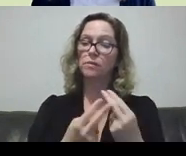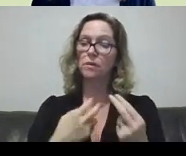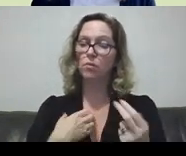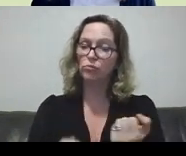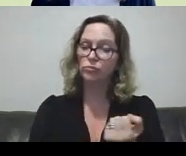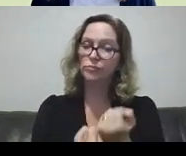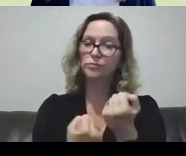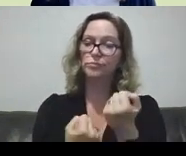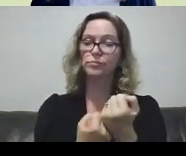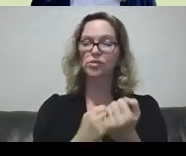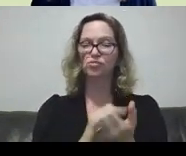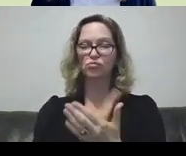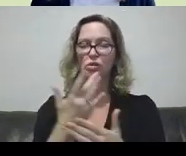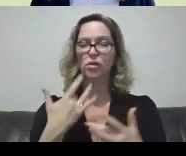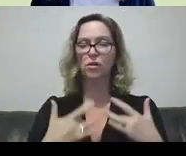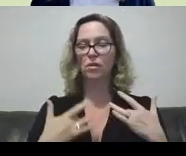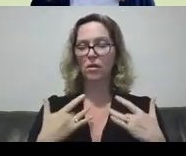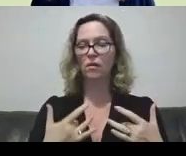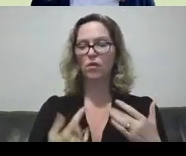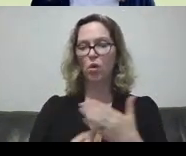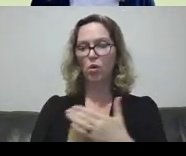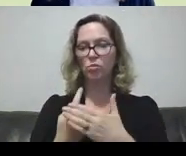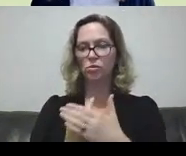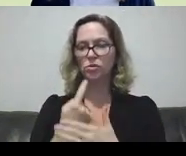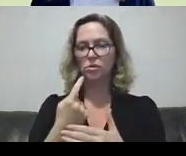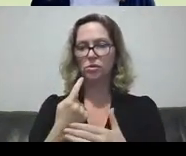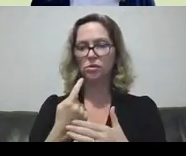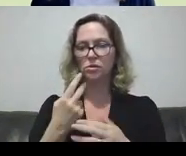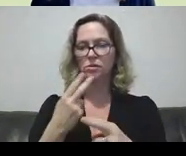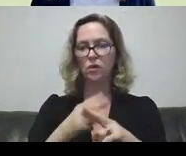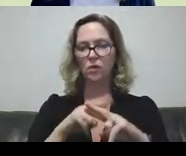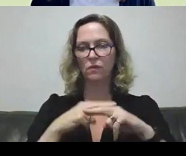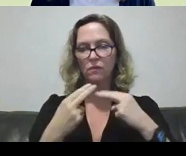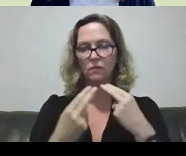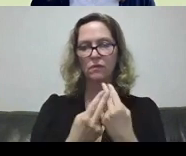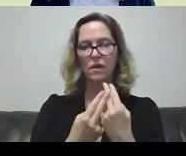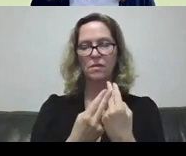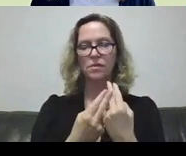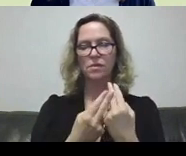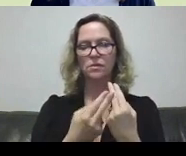opportunities for families to practice new skills within the relevant real-time